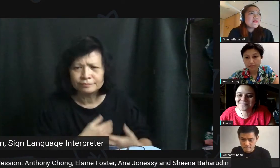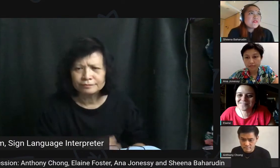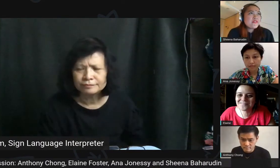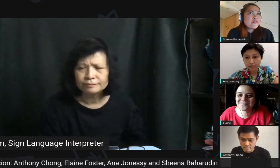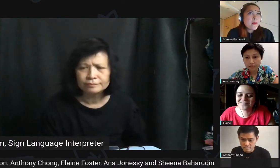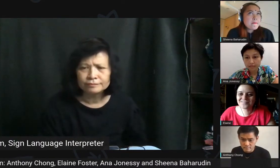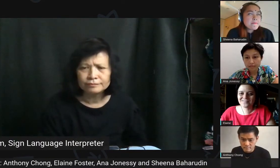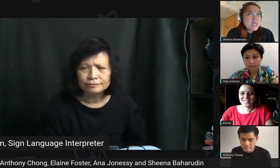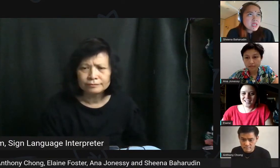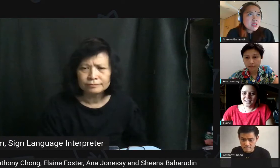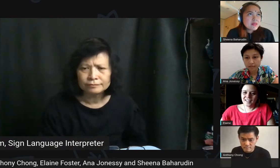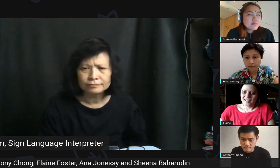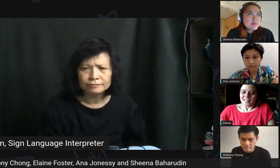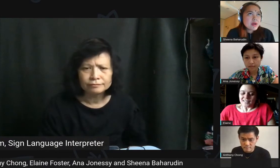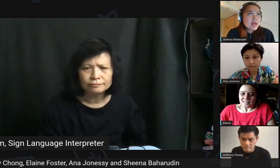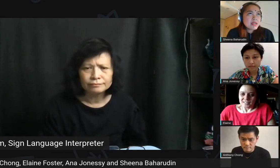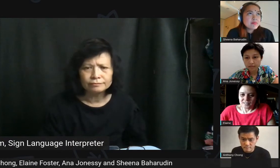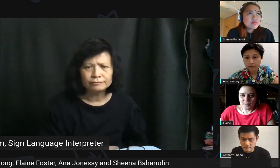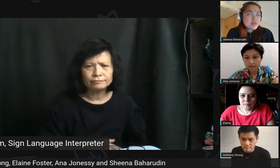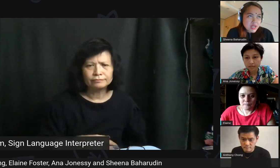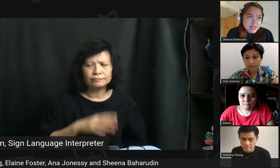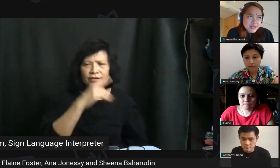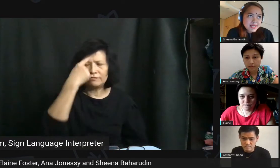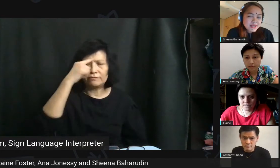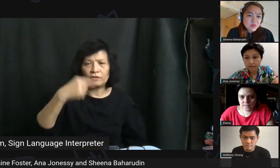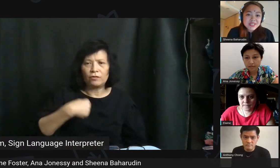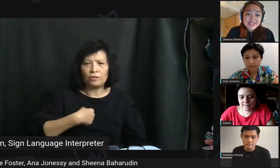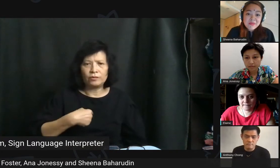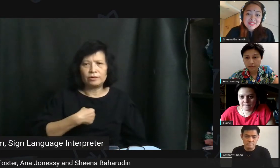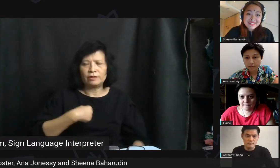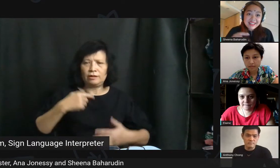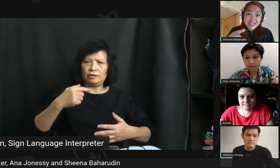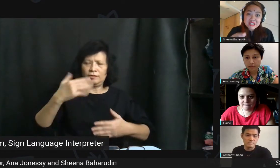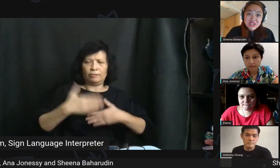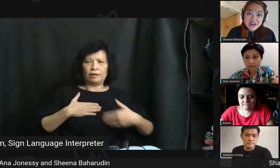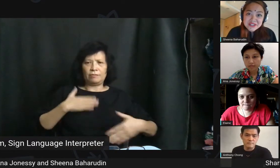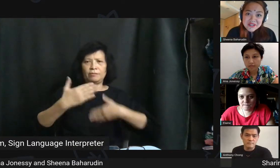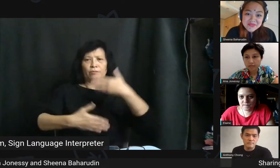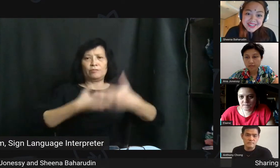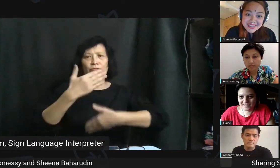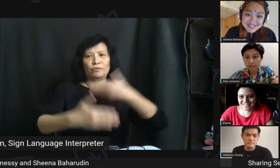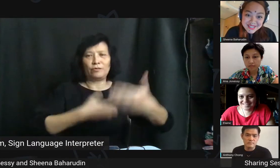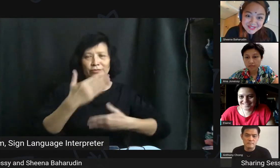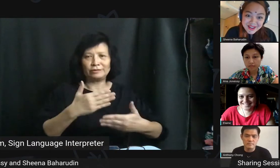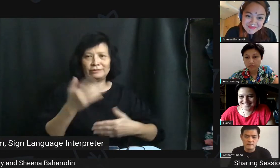For me, my process was something that I shared on my Instagram.